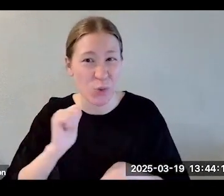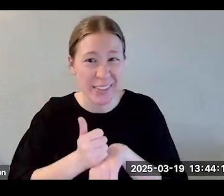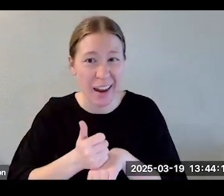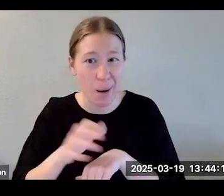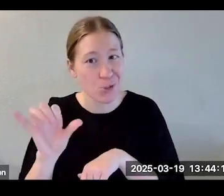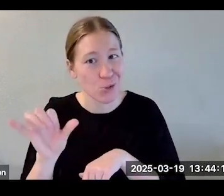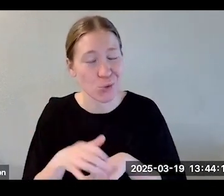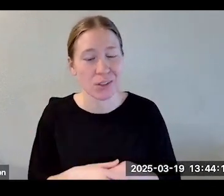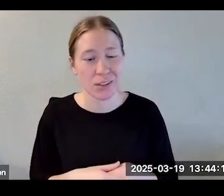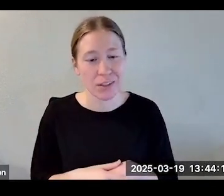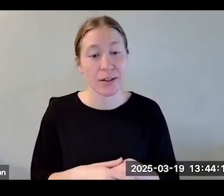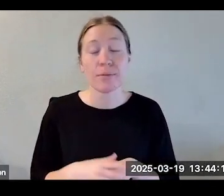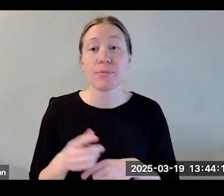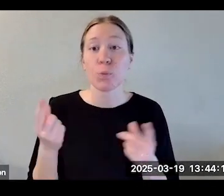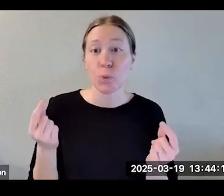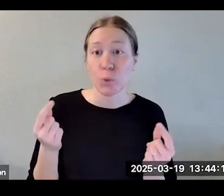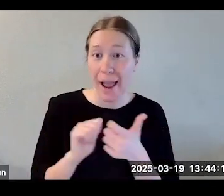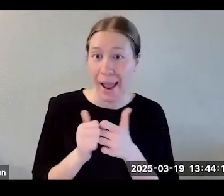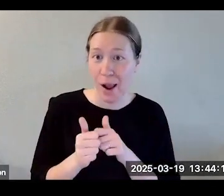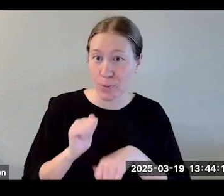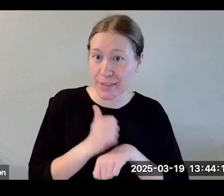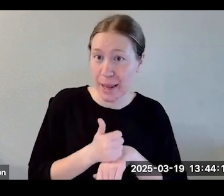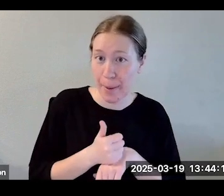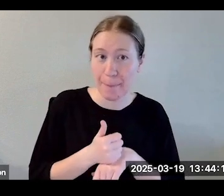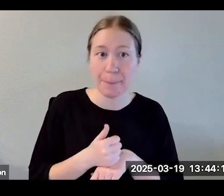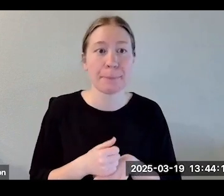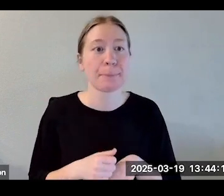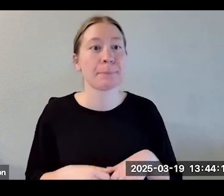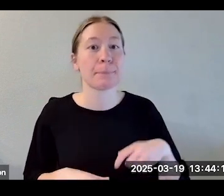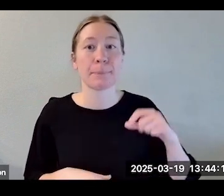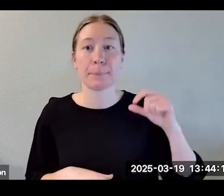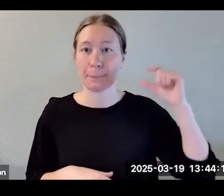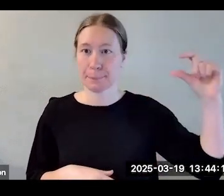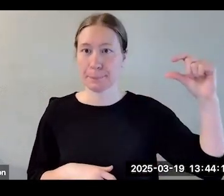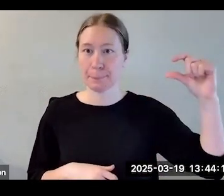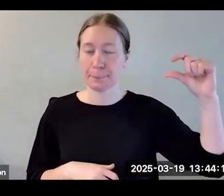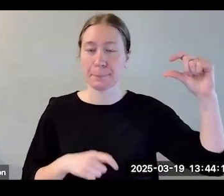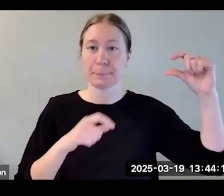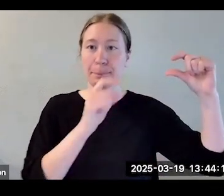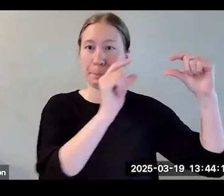And to do that you can go to the file area in the top ribbon in Microsoft word,